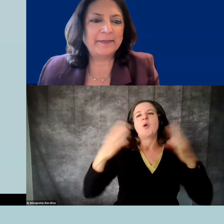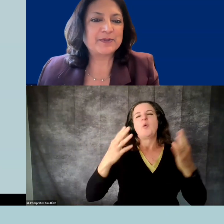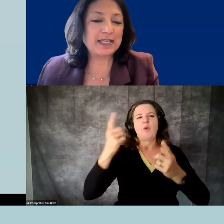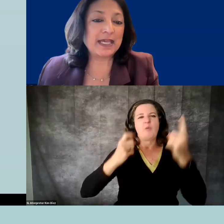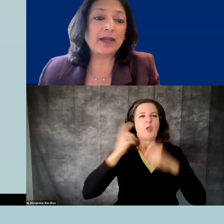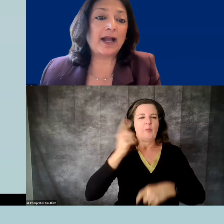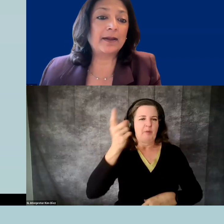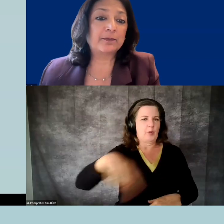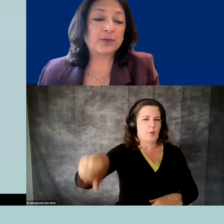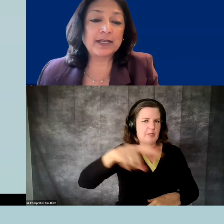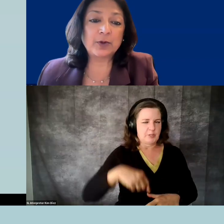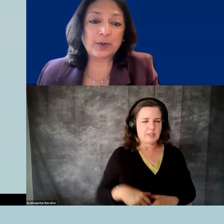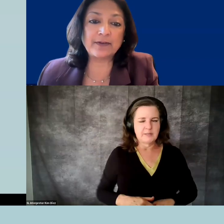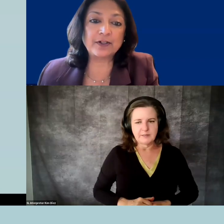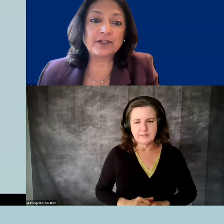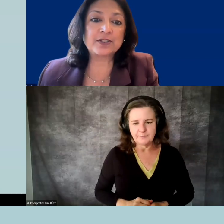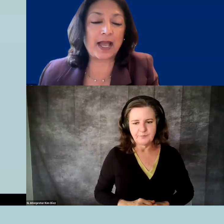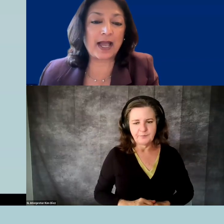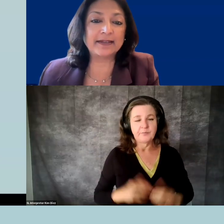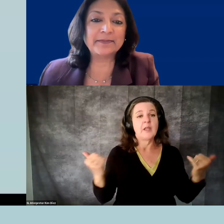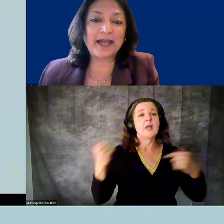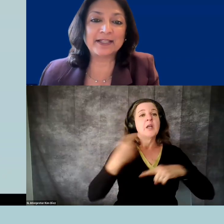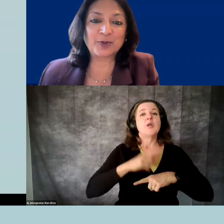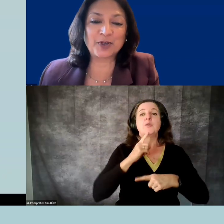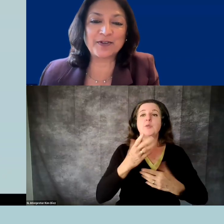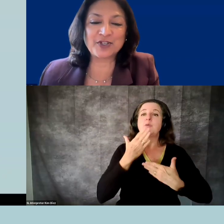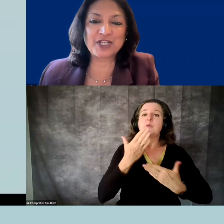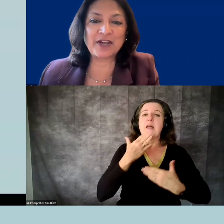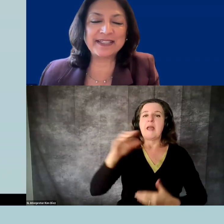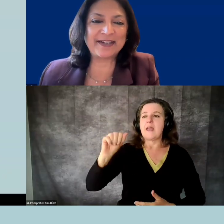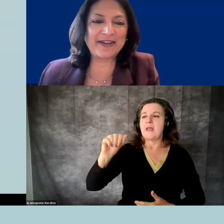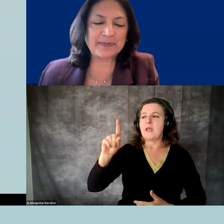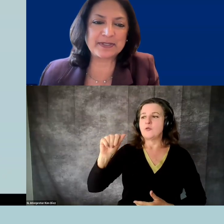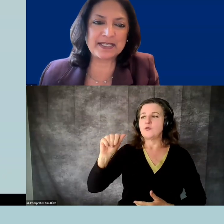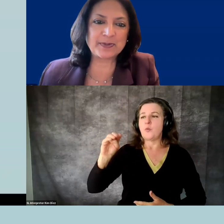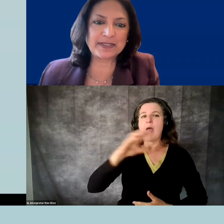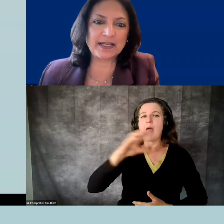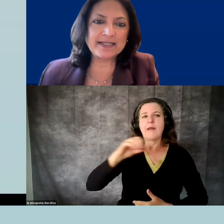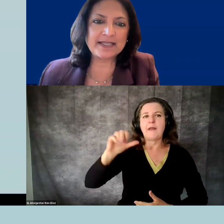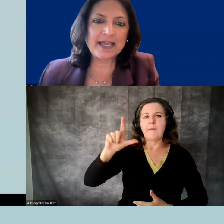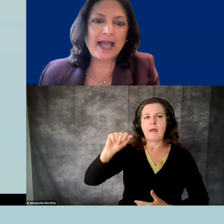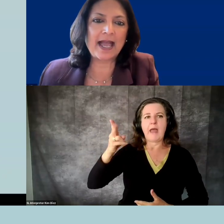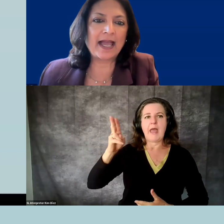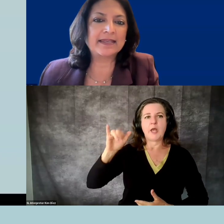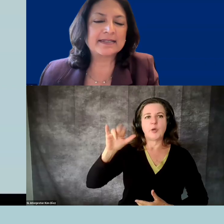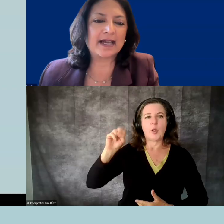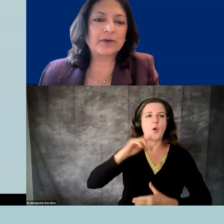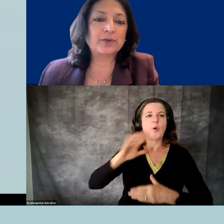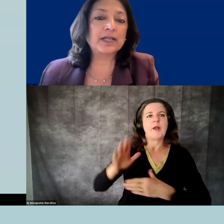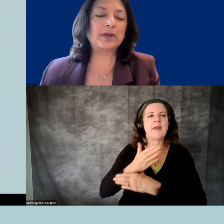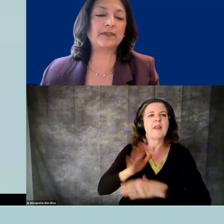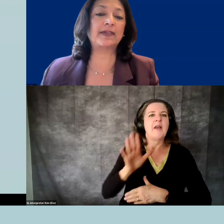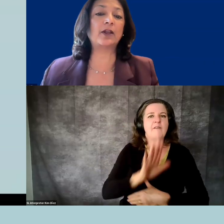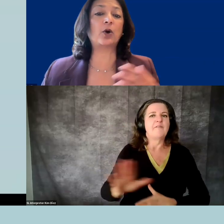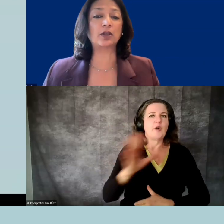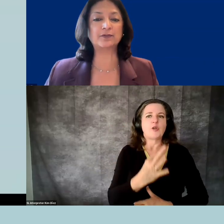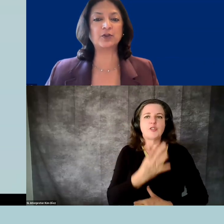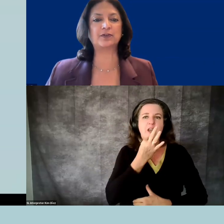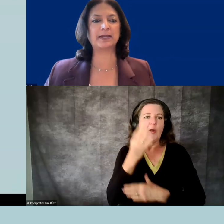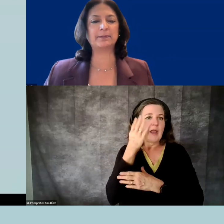Today I'm really grateful to Adam and Laurin for sharing their expertise with us and I really want to thank all of you for